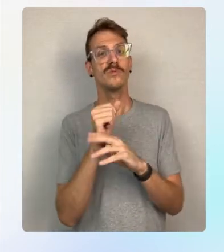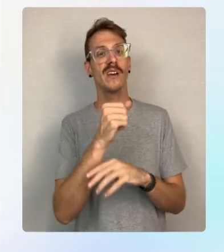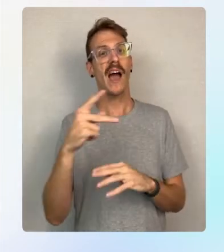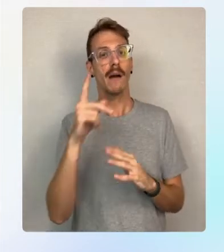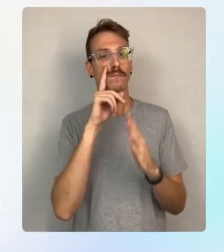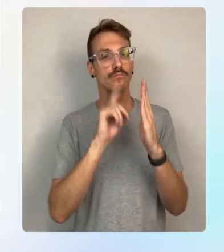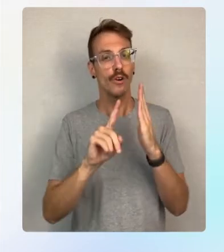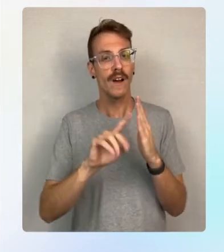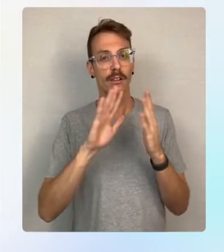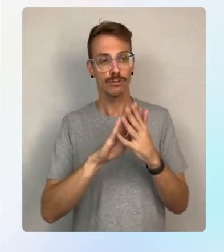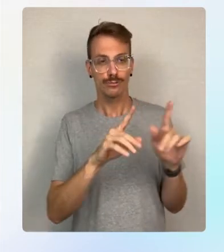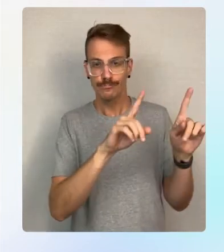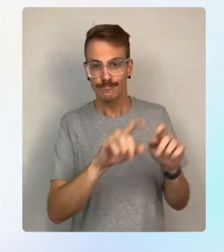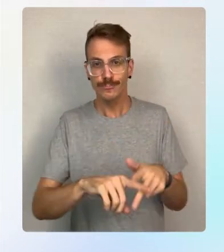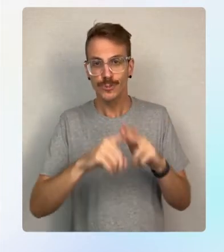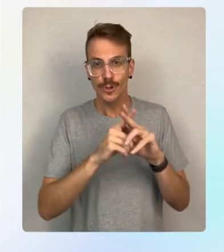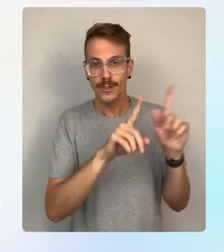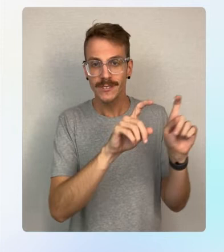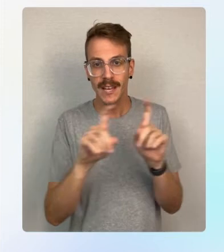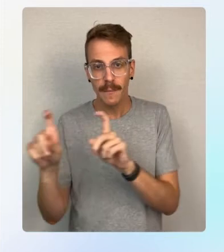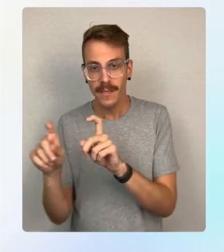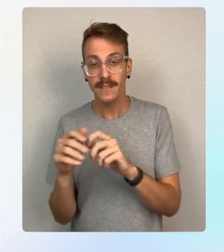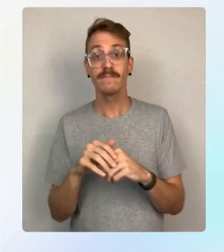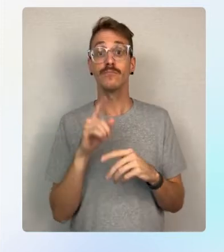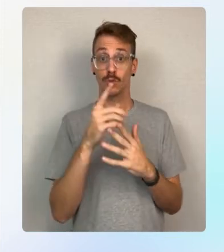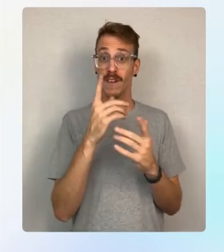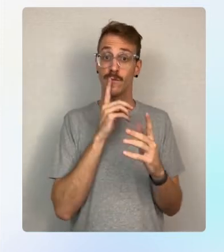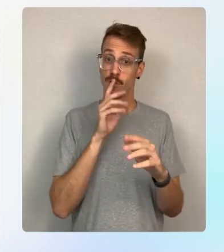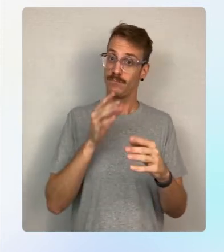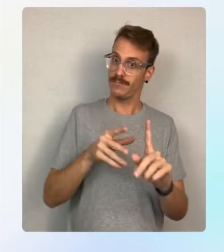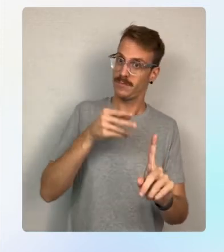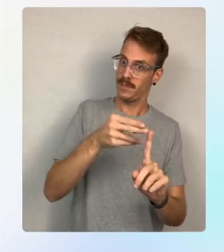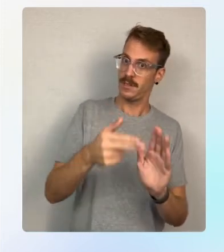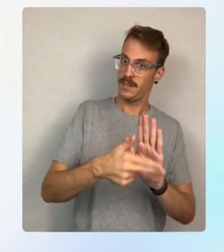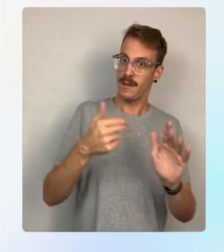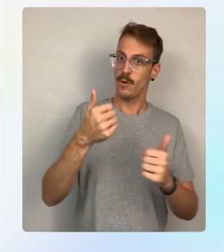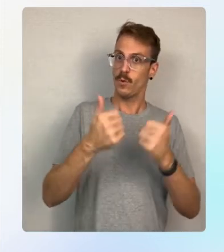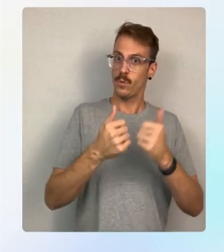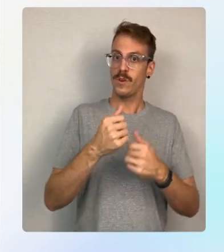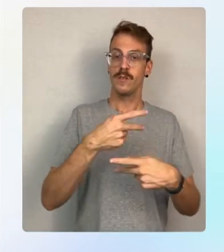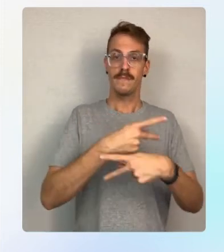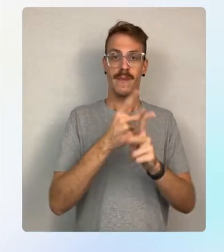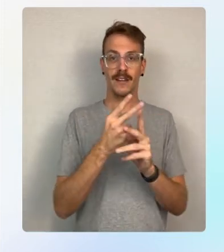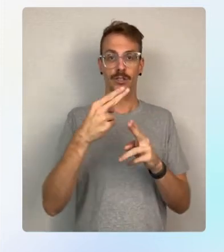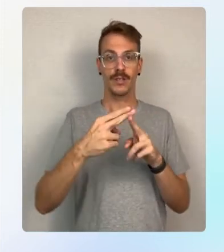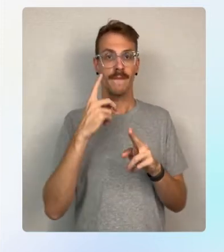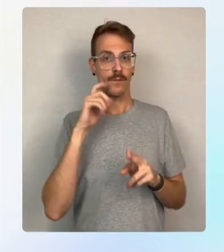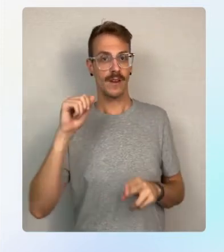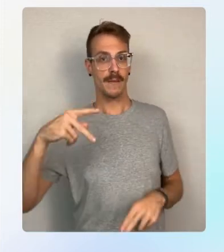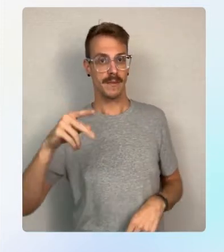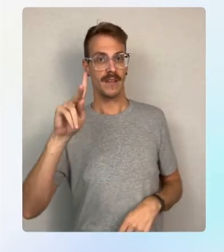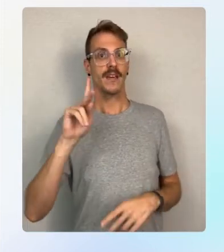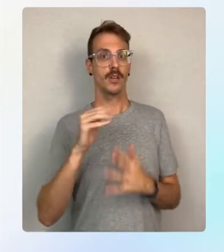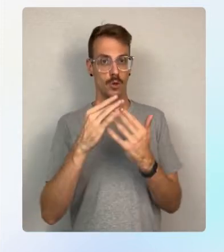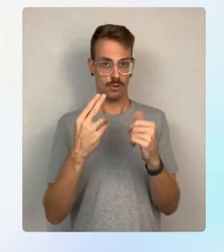to initiate the sampling. You need to specify the package name of the APK you want to sample.